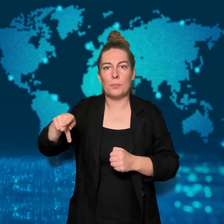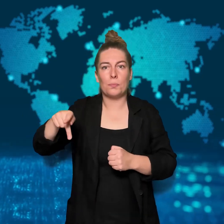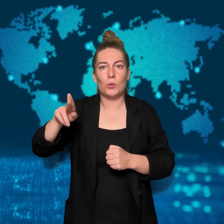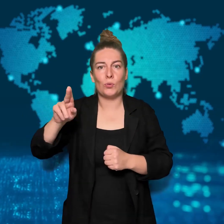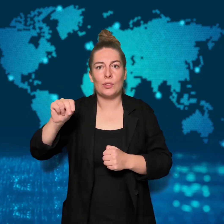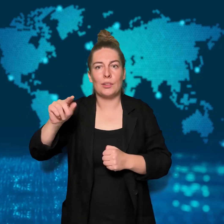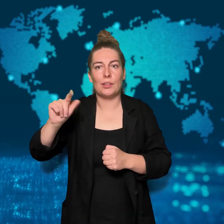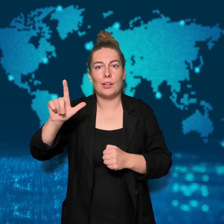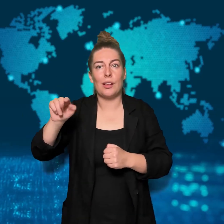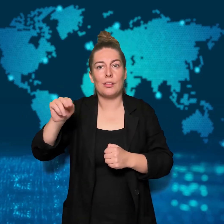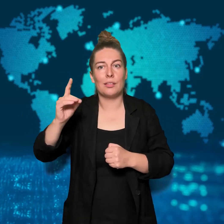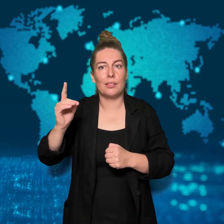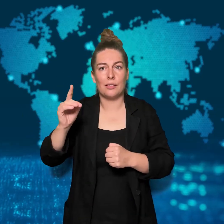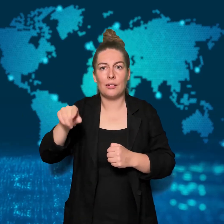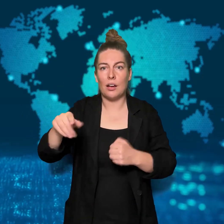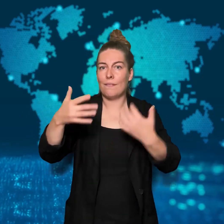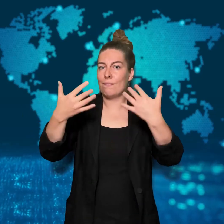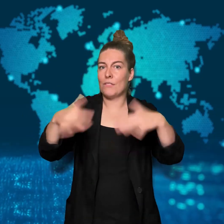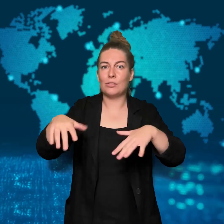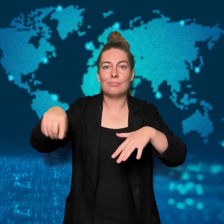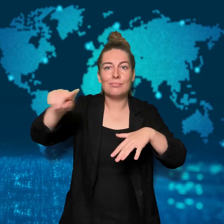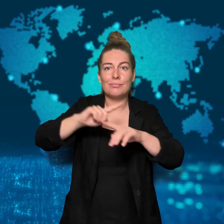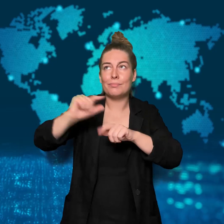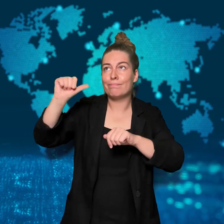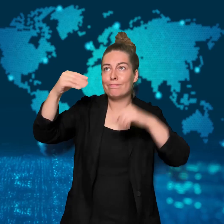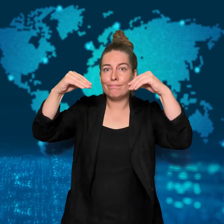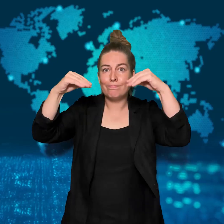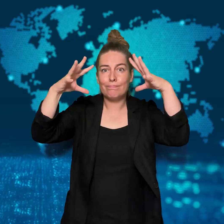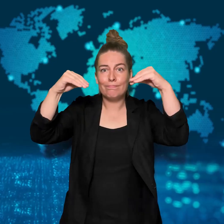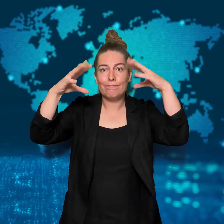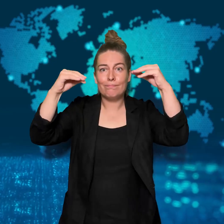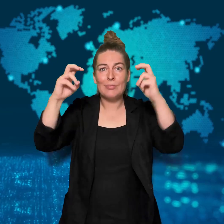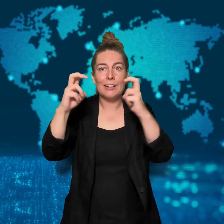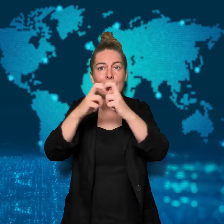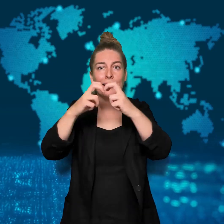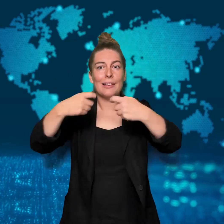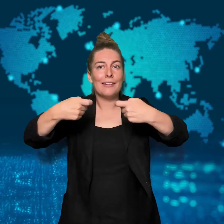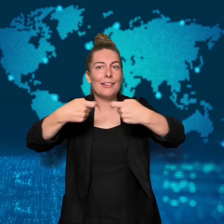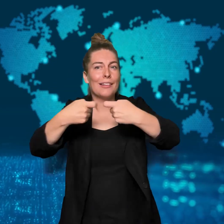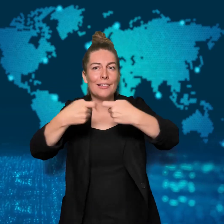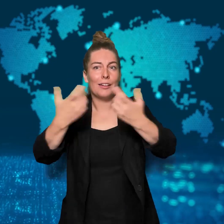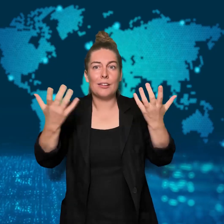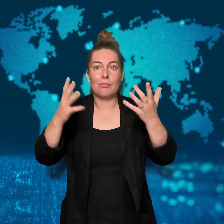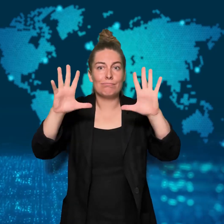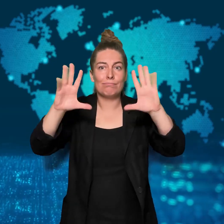The flooding is a great concern since the country is already